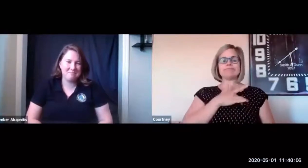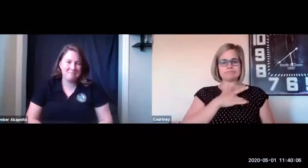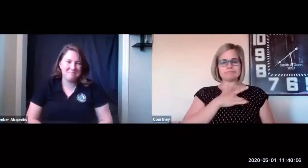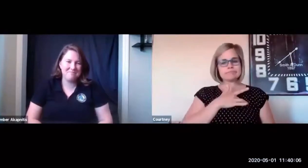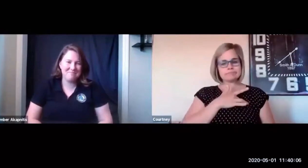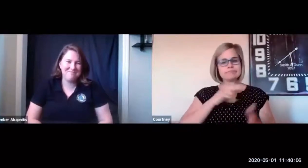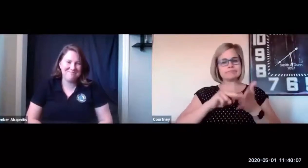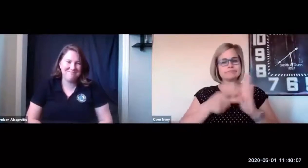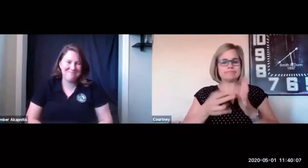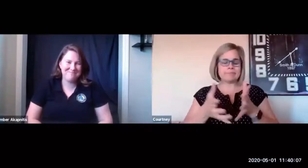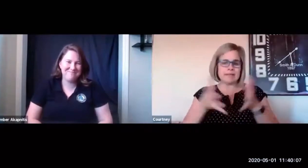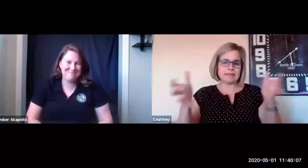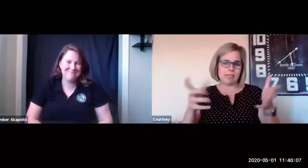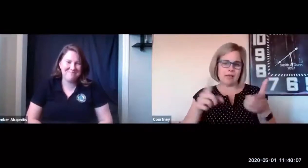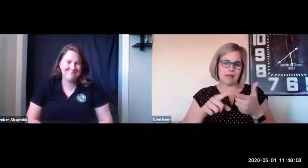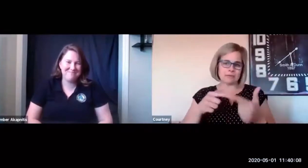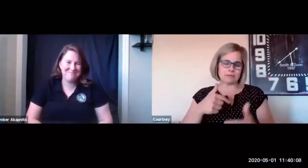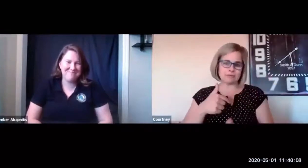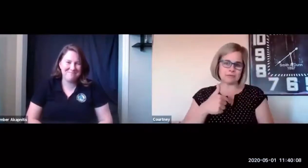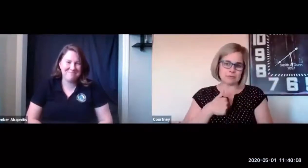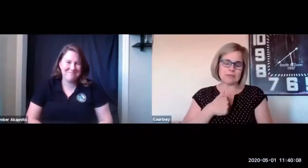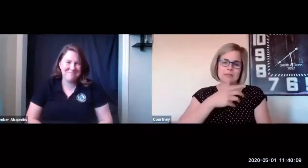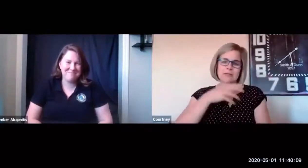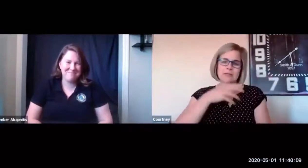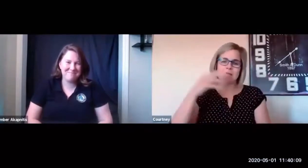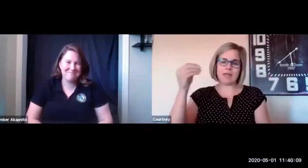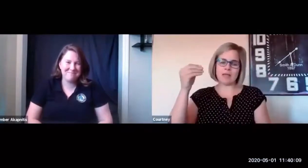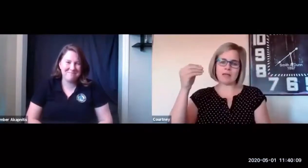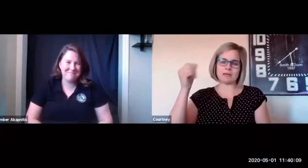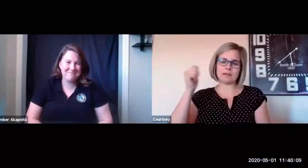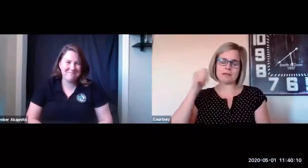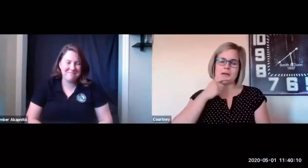they really touched me and it means a lot